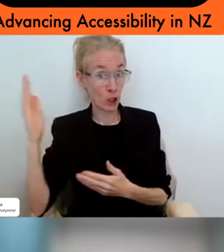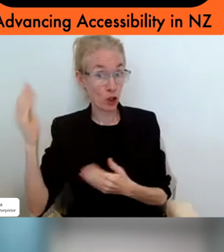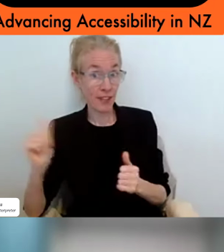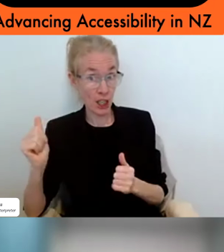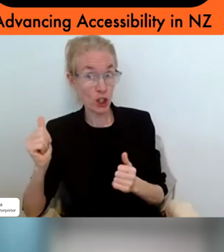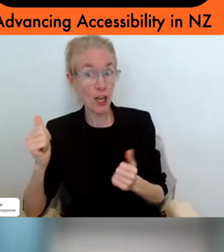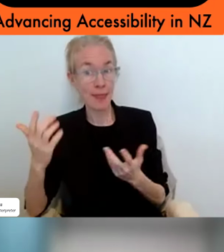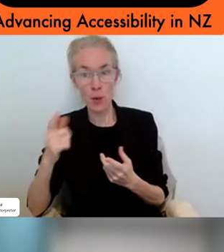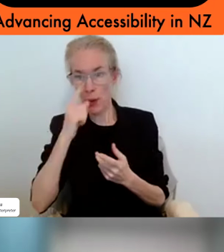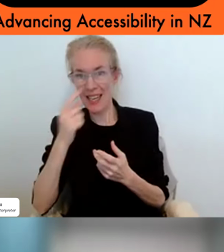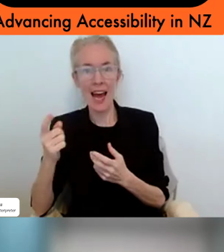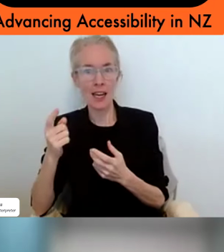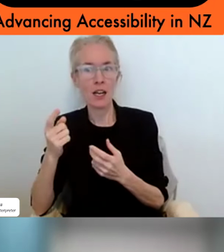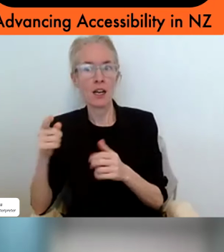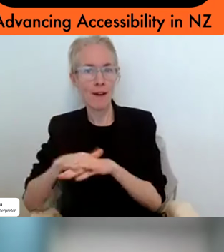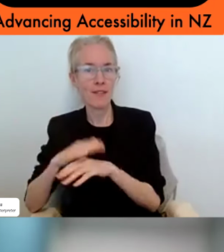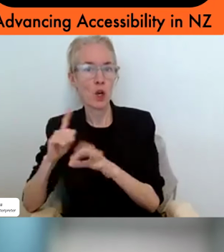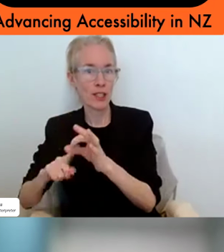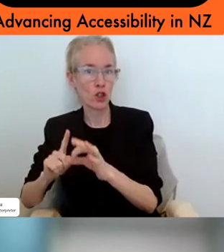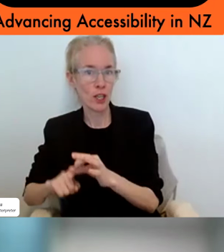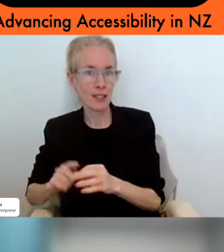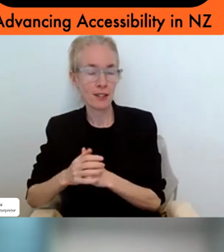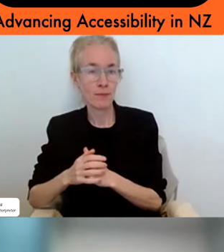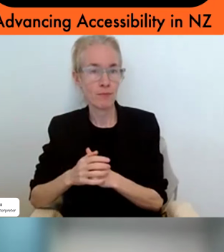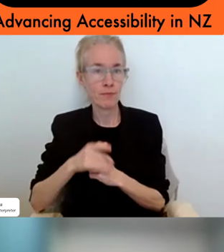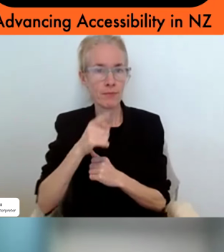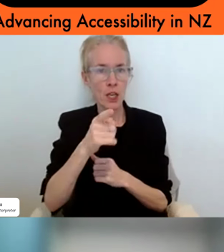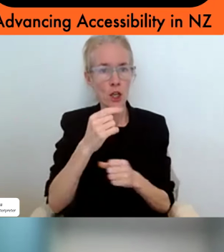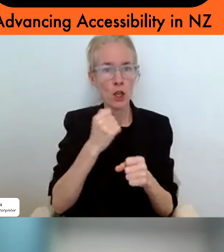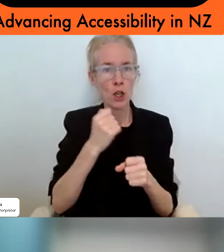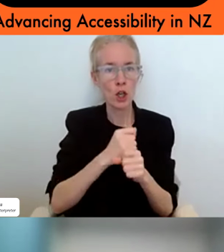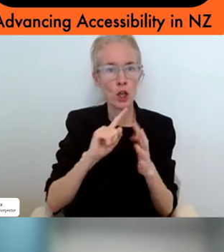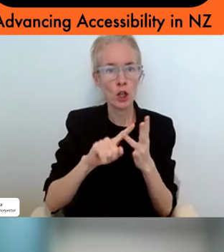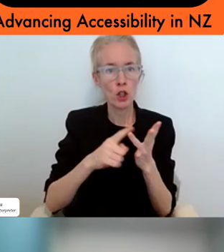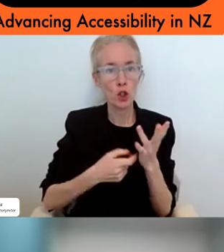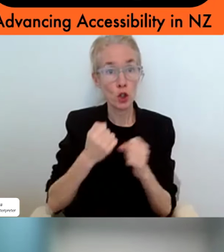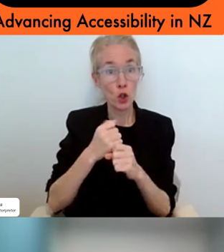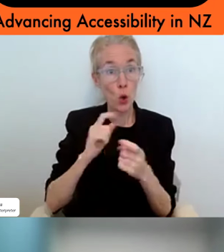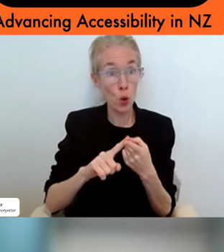you want to add some more? I can't answer that question. I've got